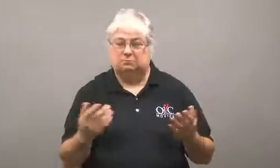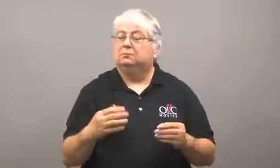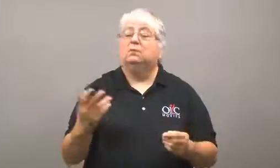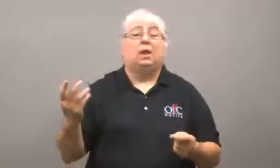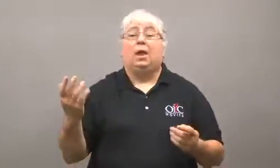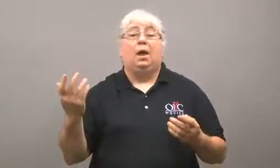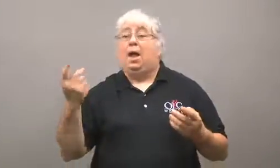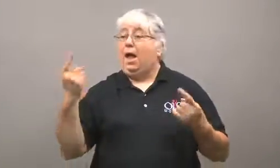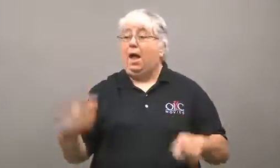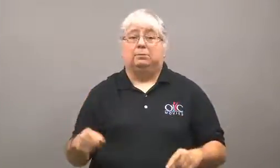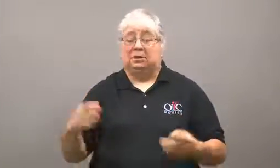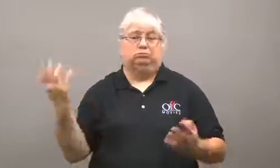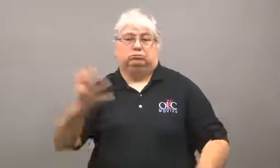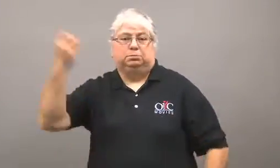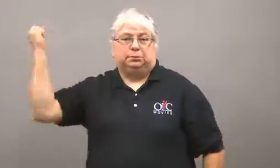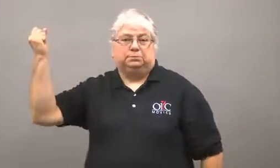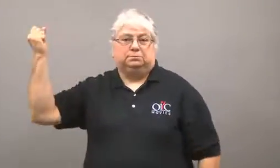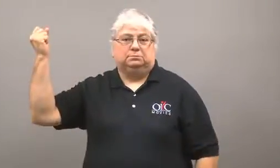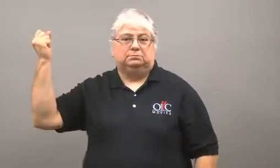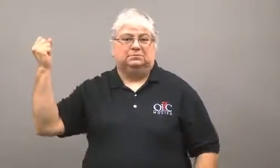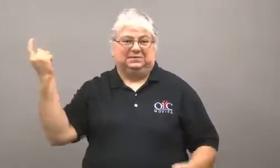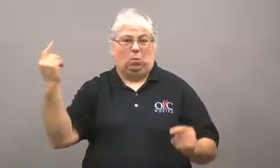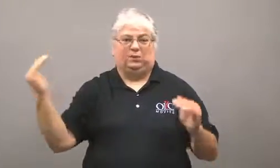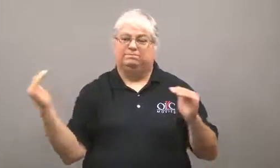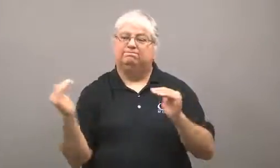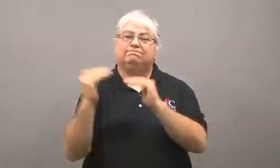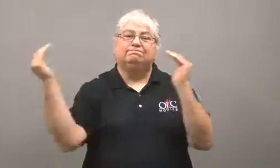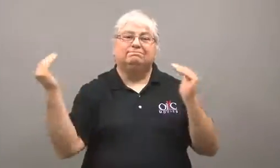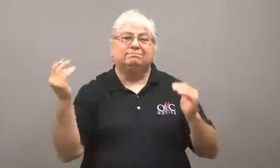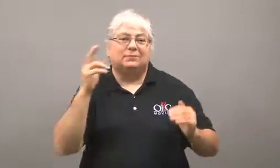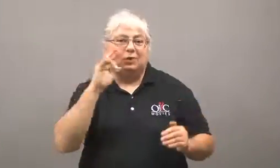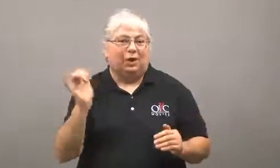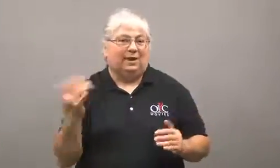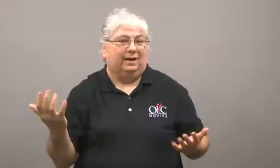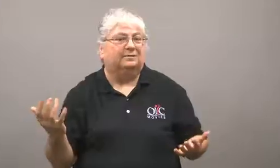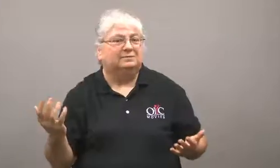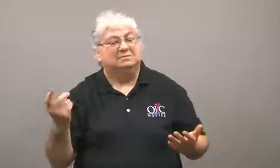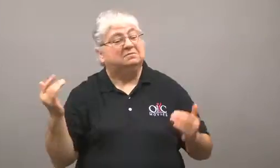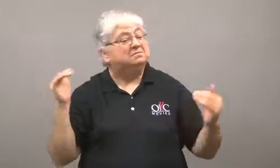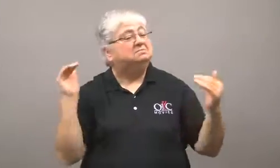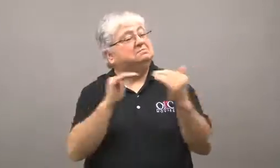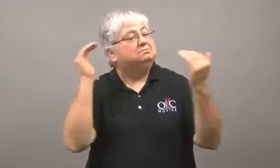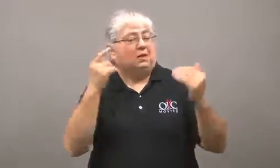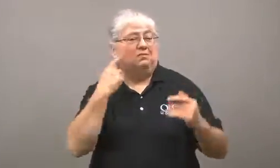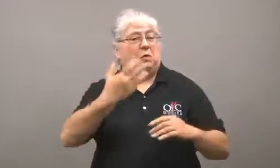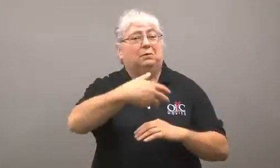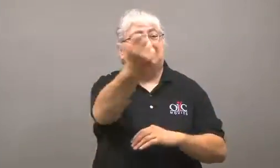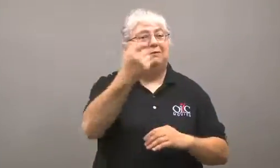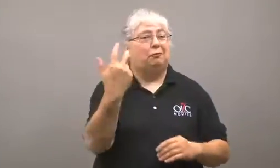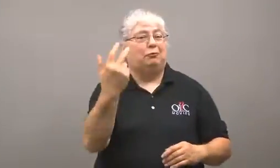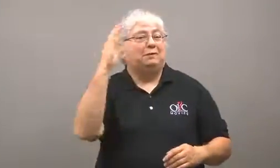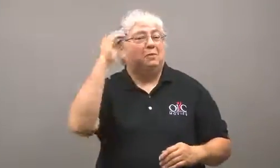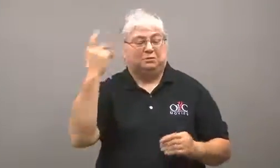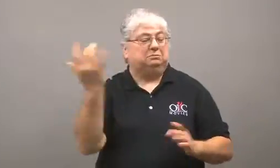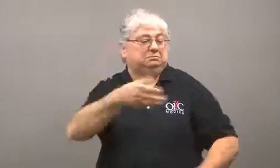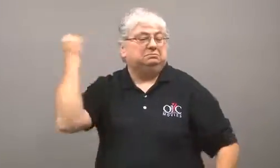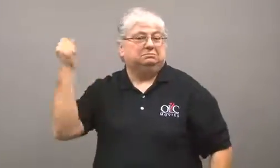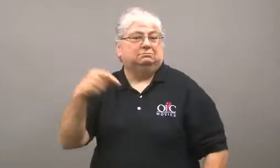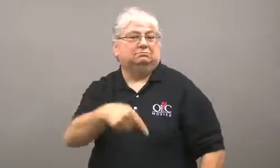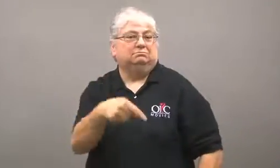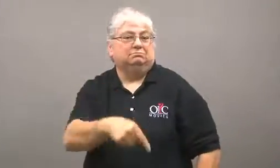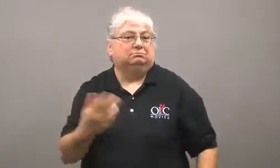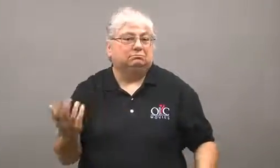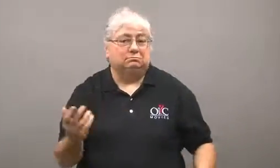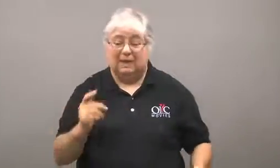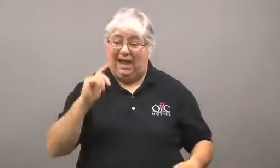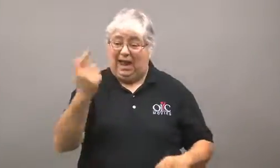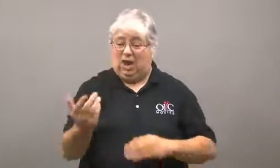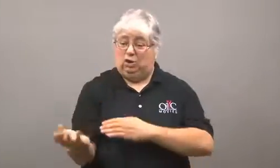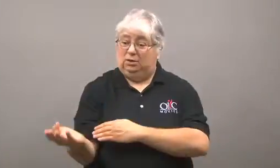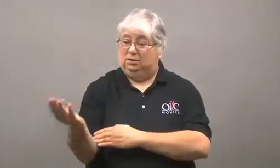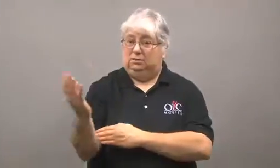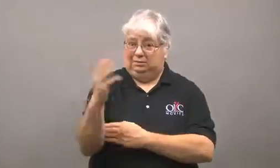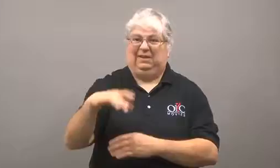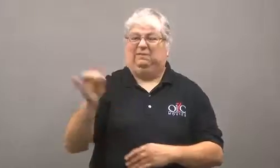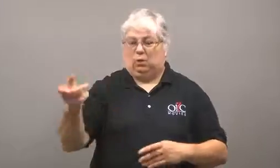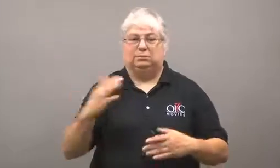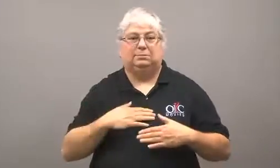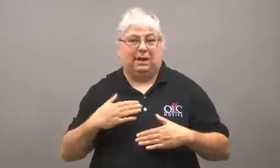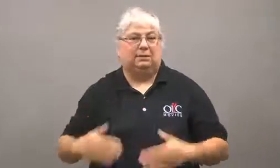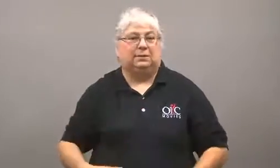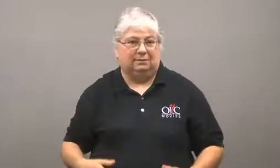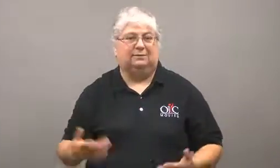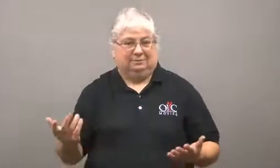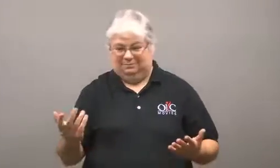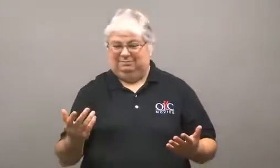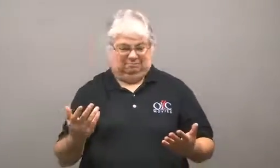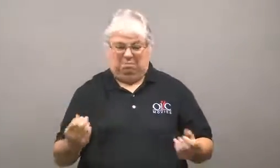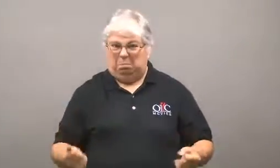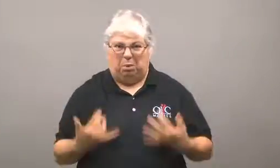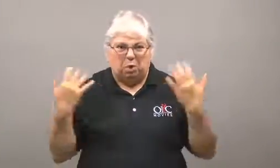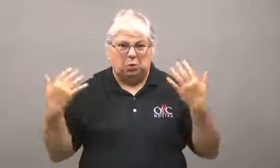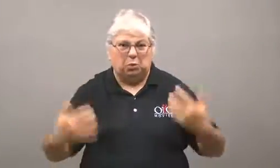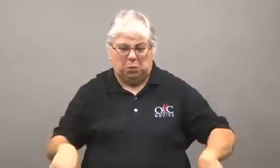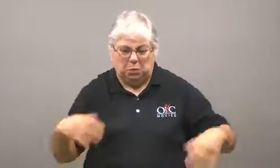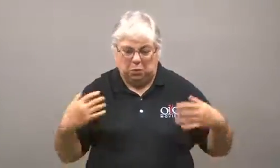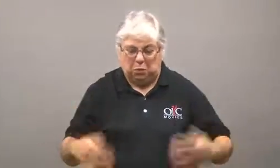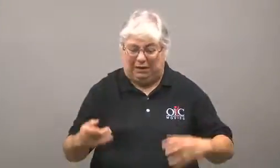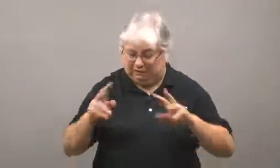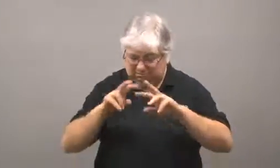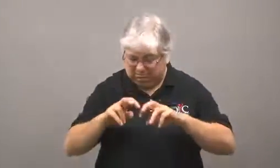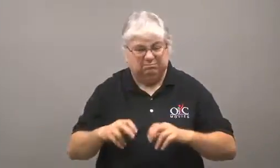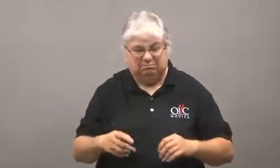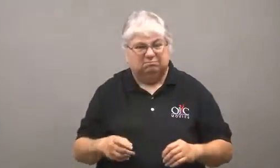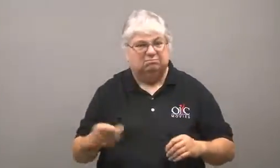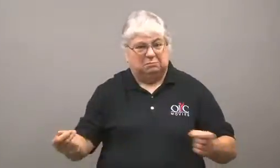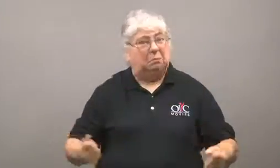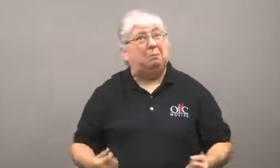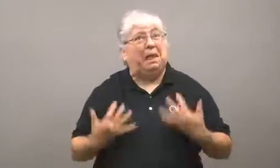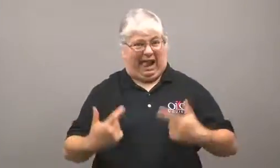He was kidnapped, apparently in retaliation for the three boys who were killed.